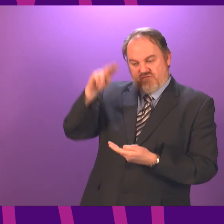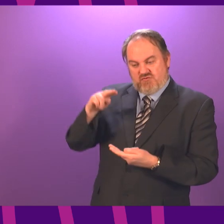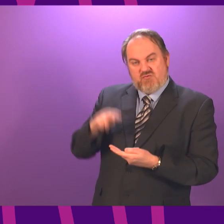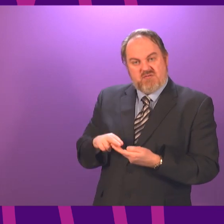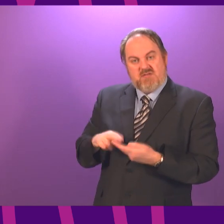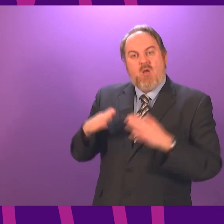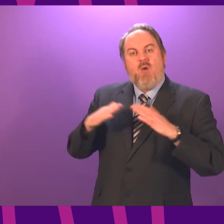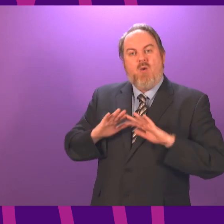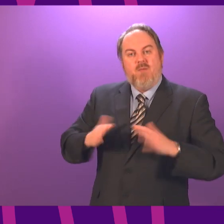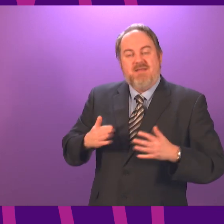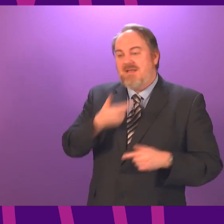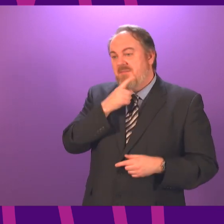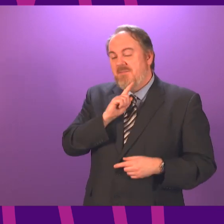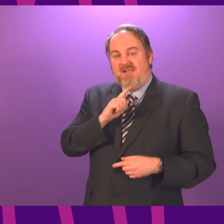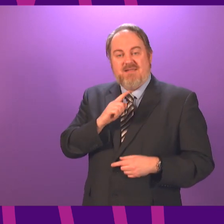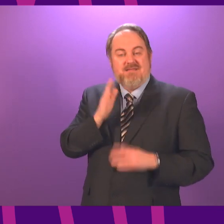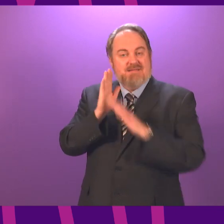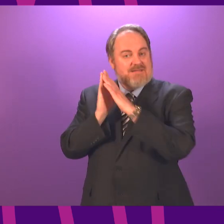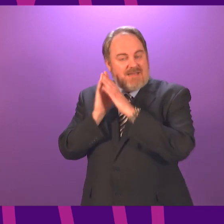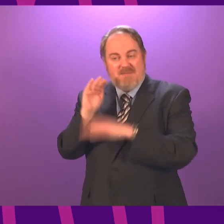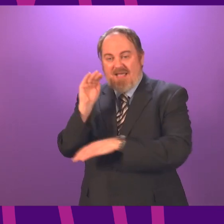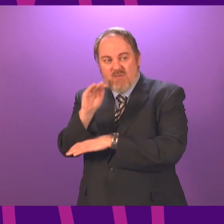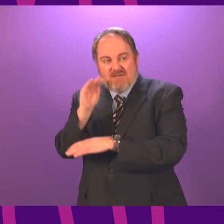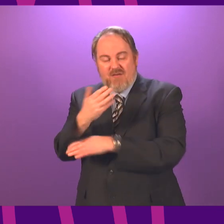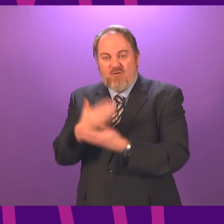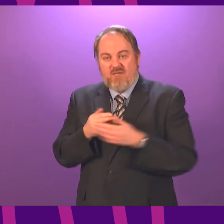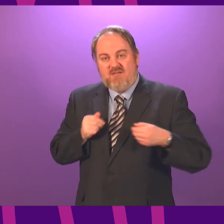and, in many respects, has been accelerated during the pandemic. As we come out of the